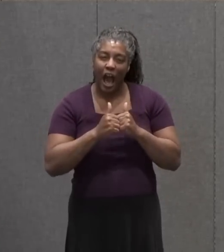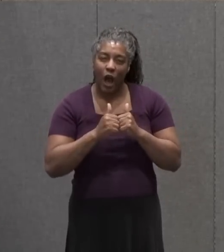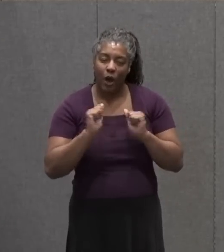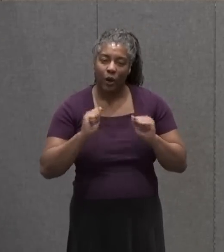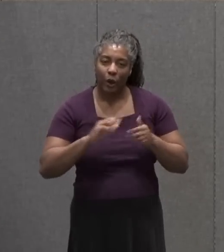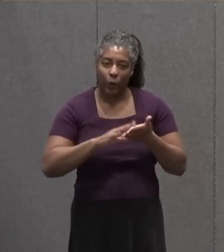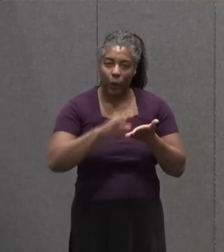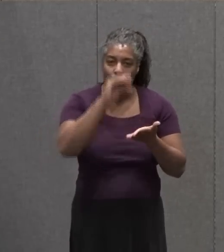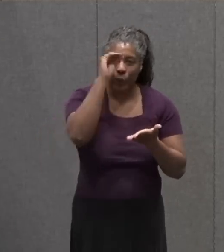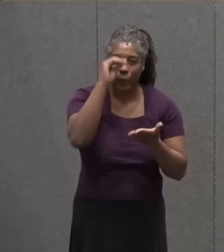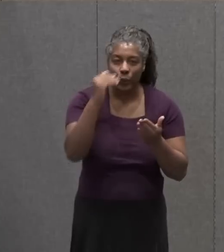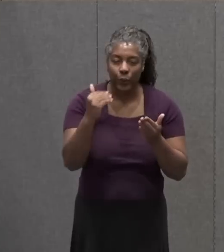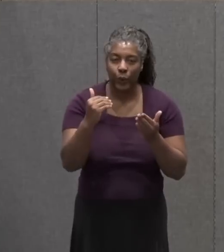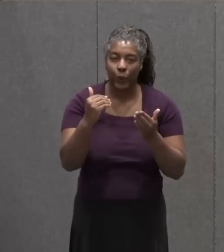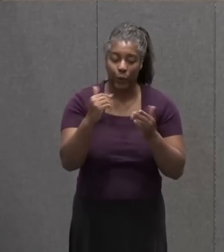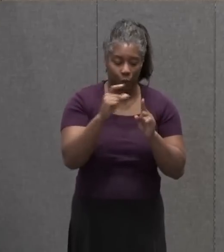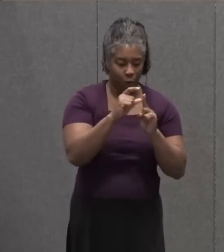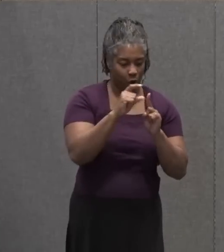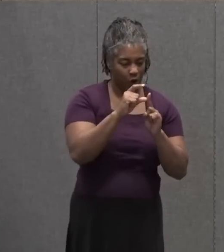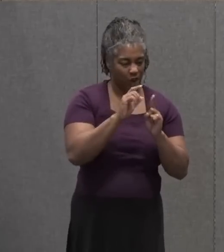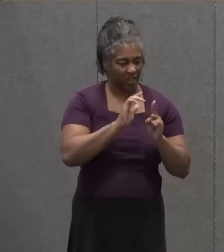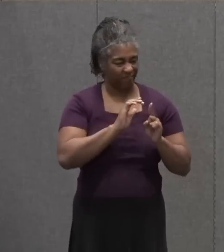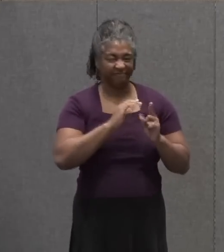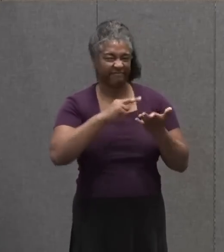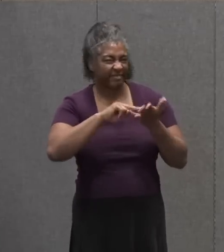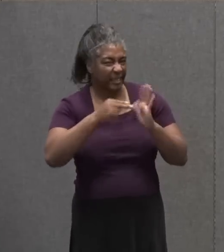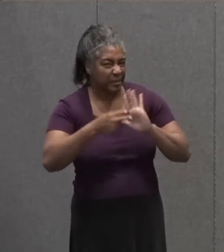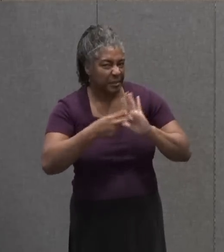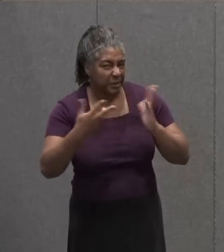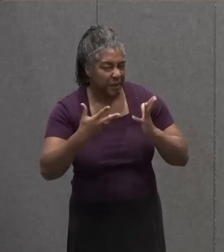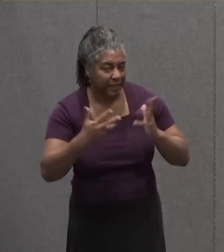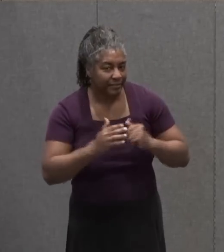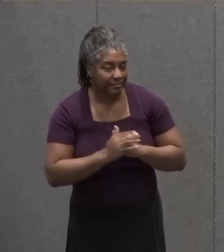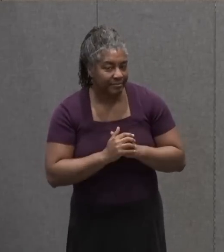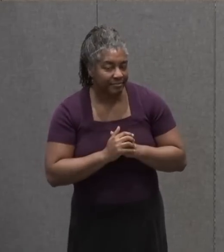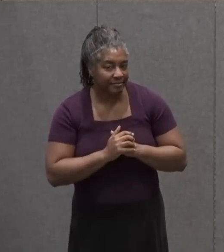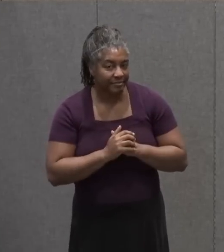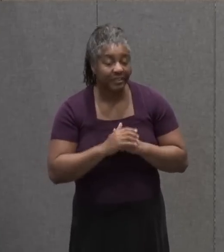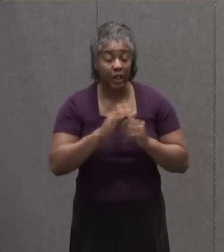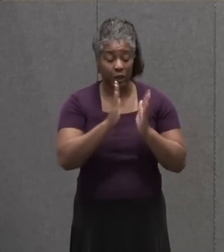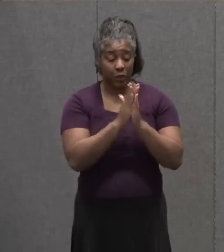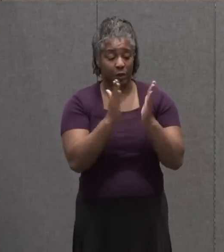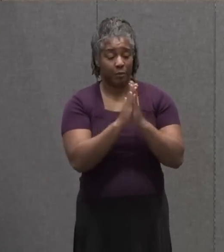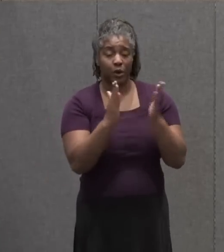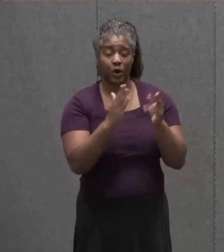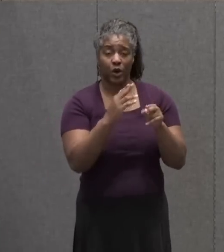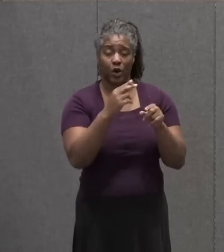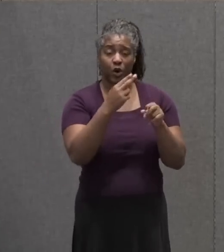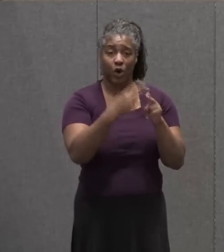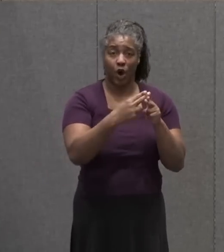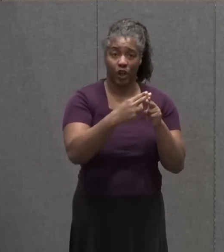The book I have for you today is called "The Word Collector" it's written by Peter Reynolds